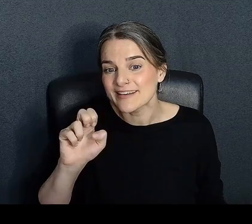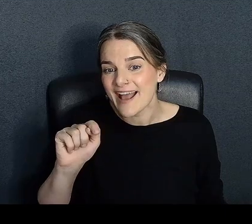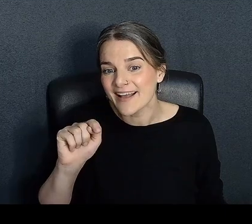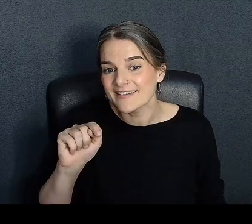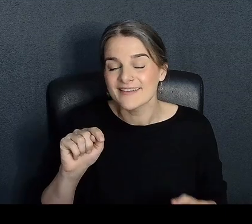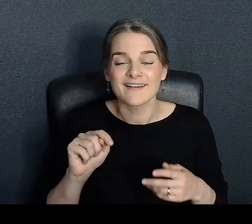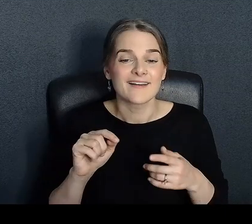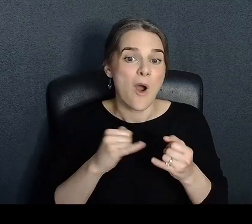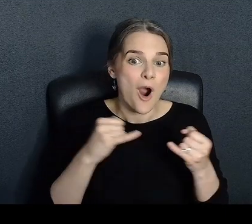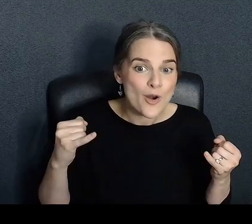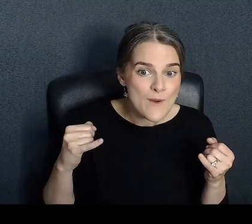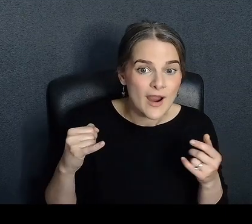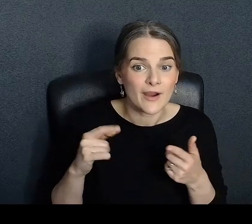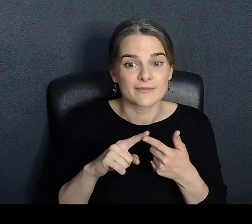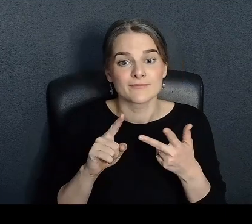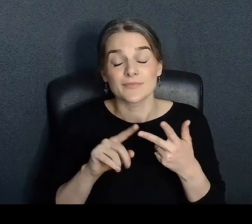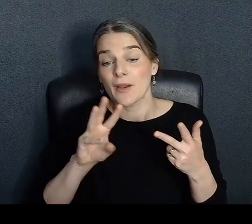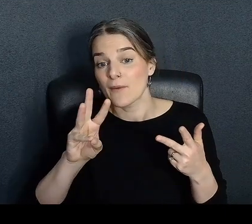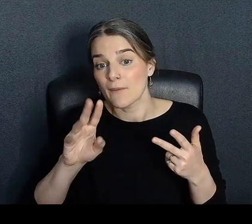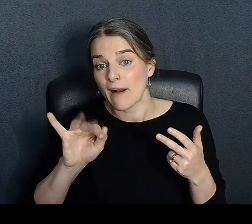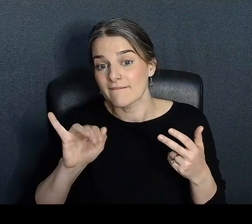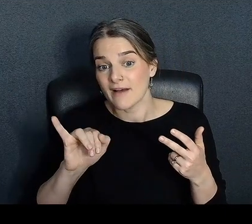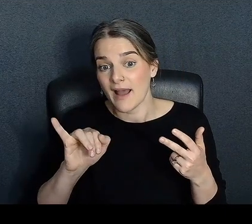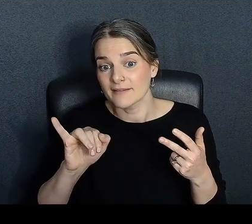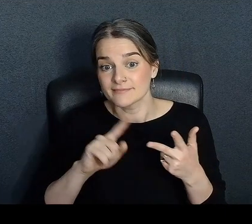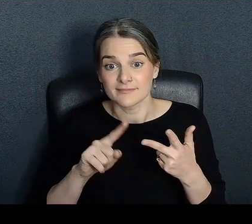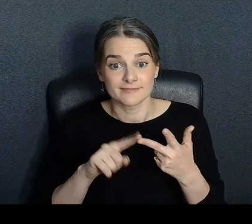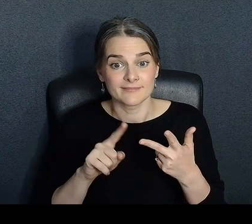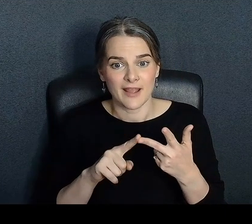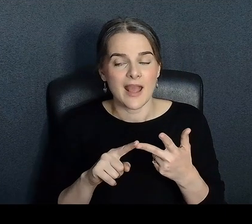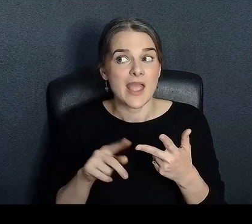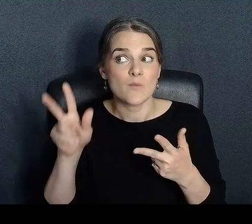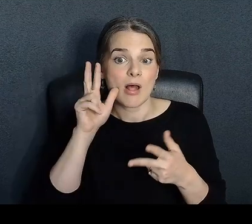to provide captions of the other party's conversation,